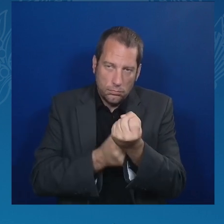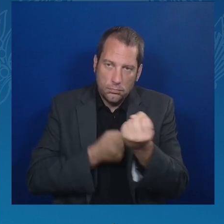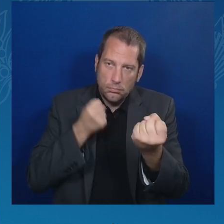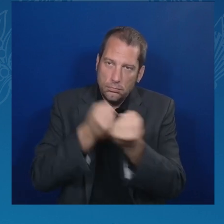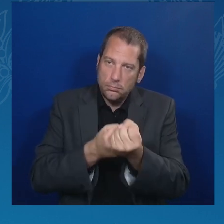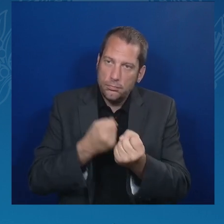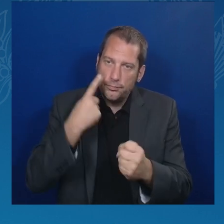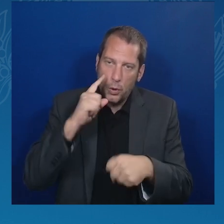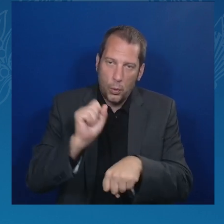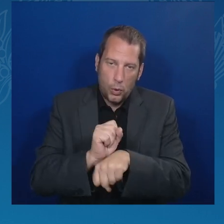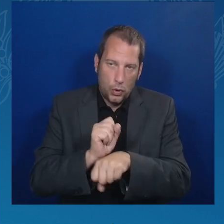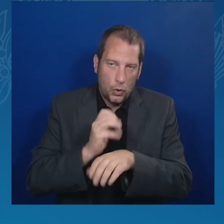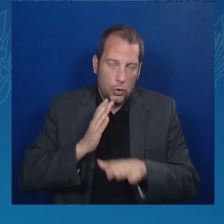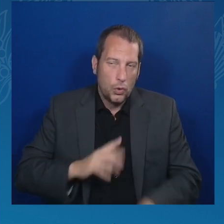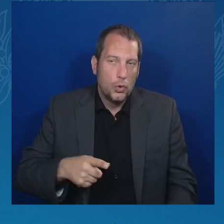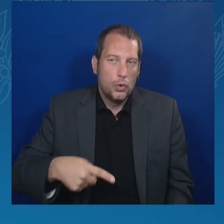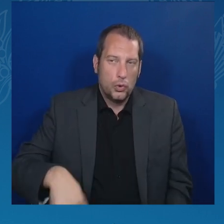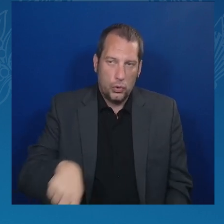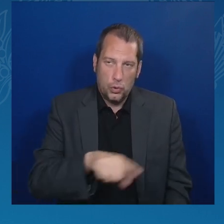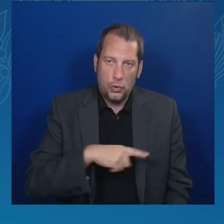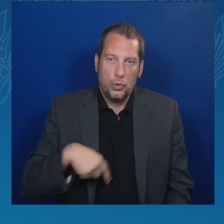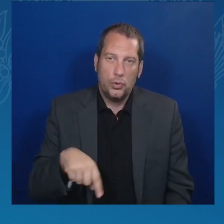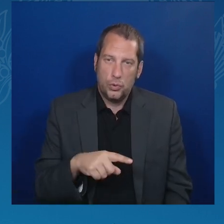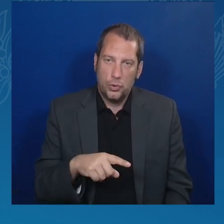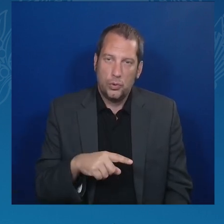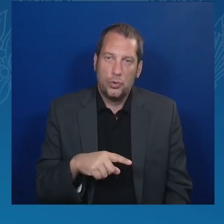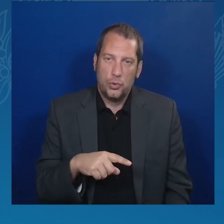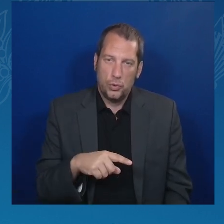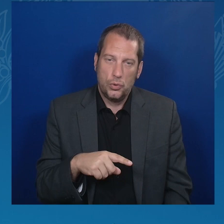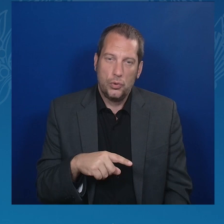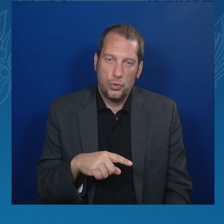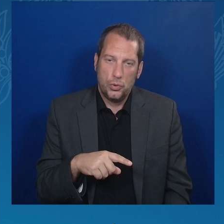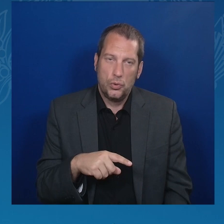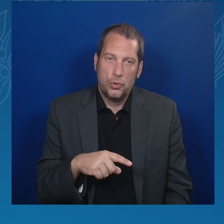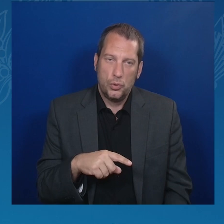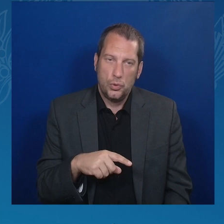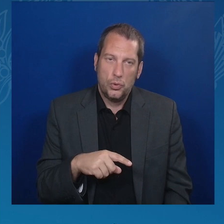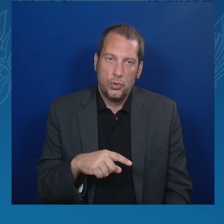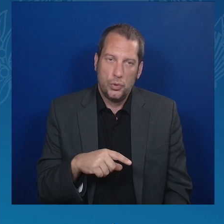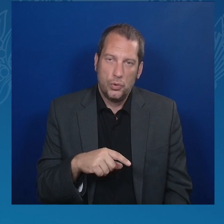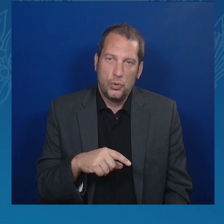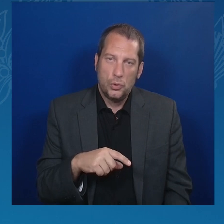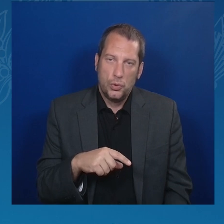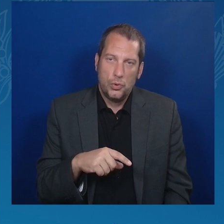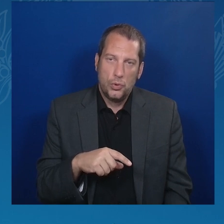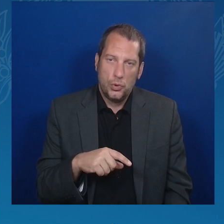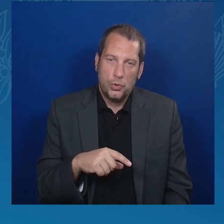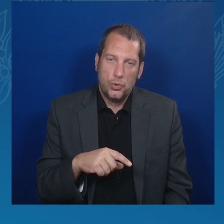They covered -- they covered our health care for workers